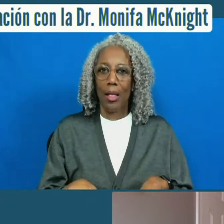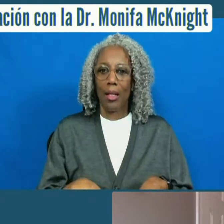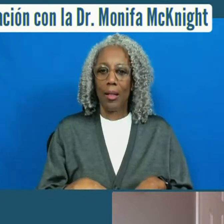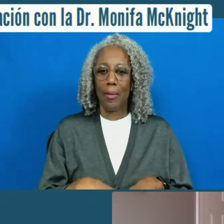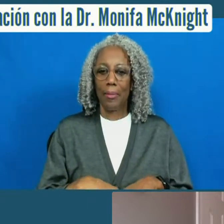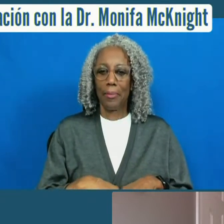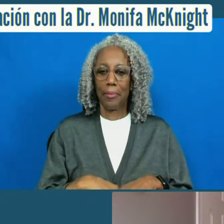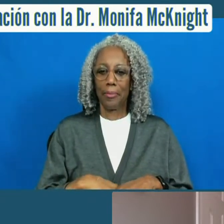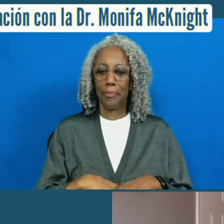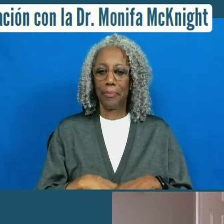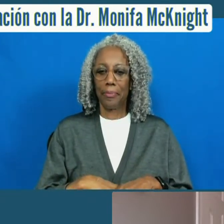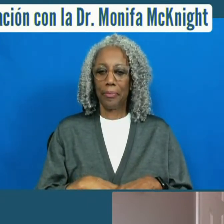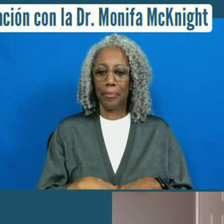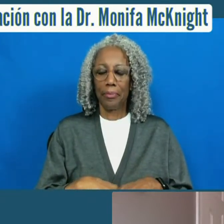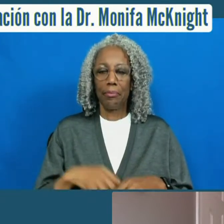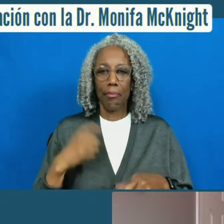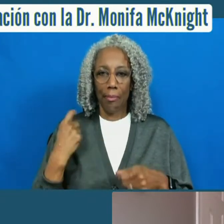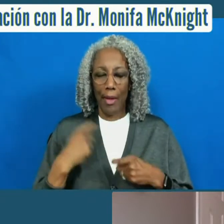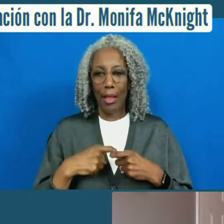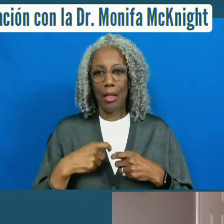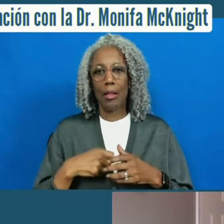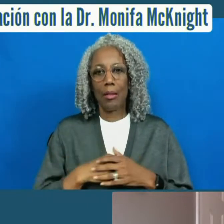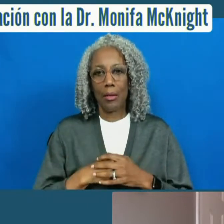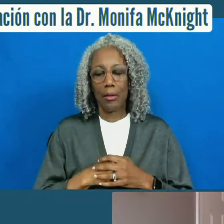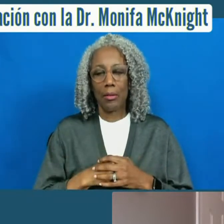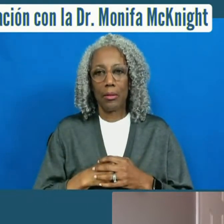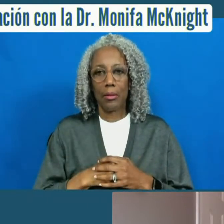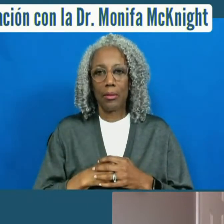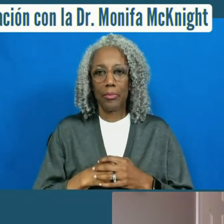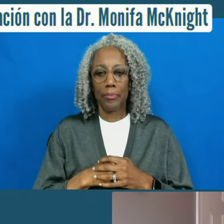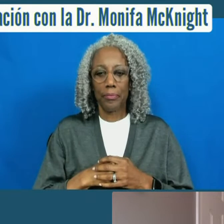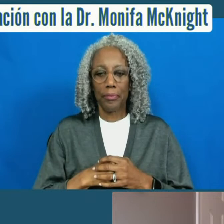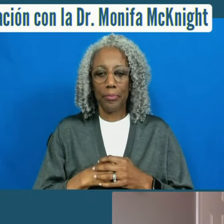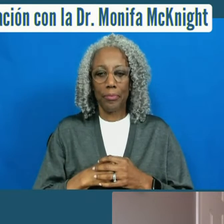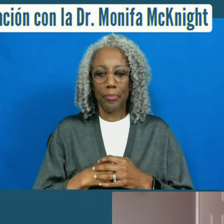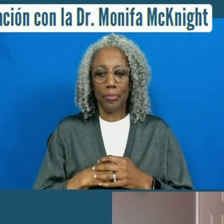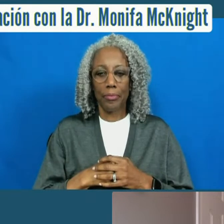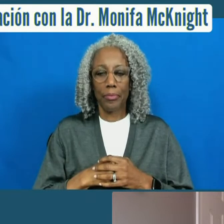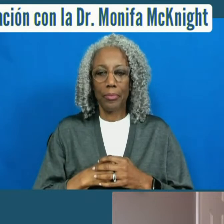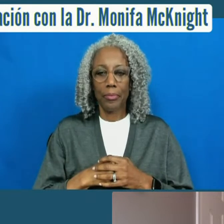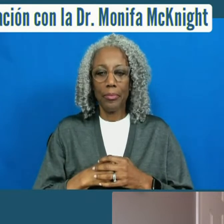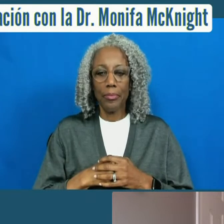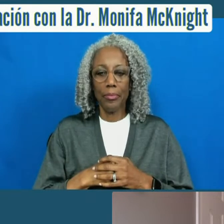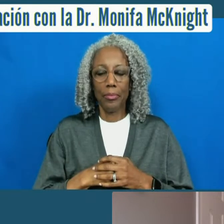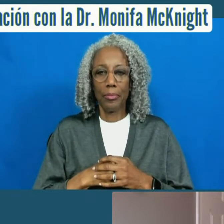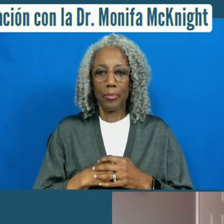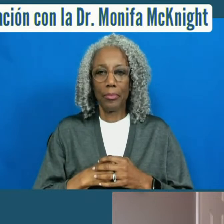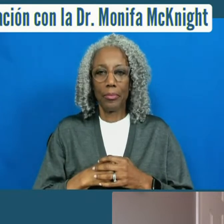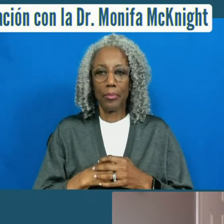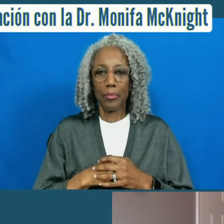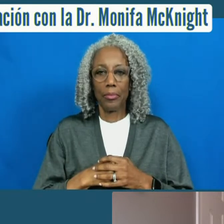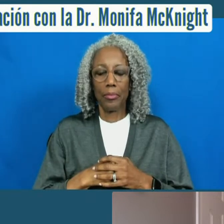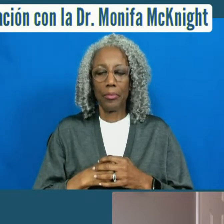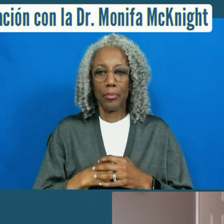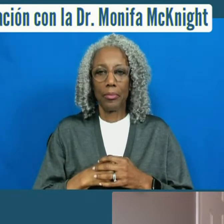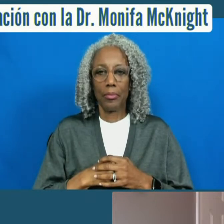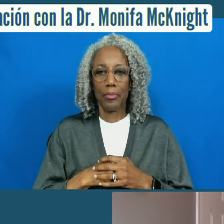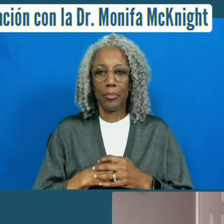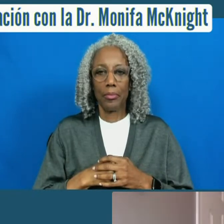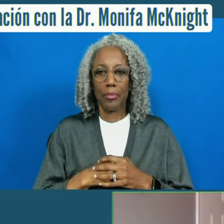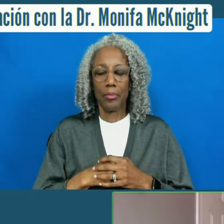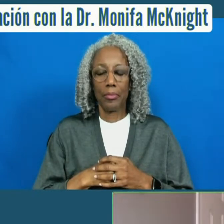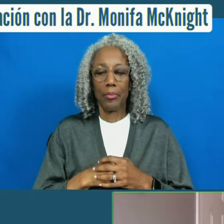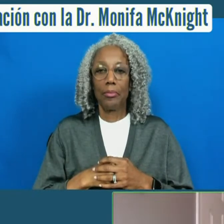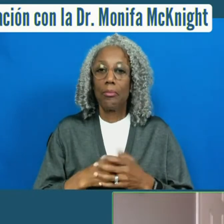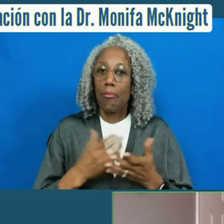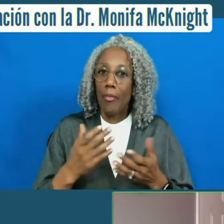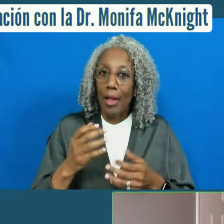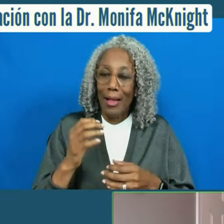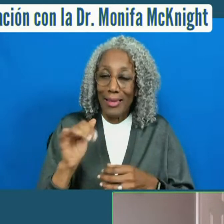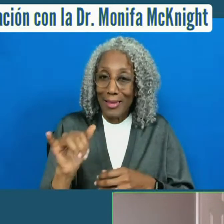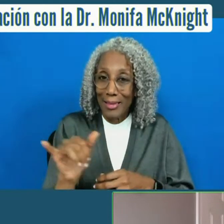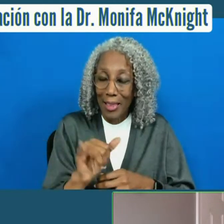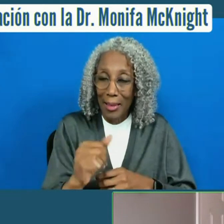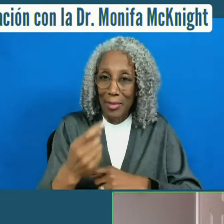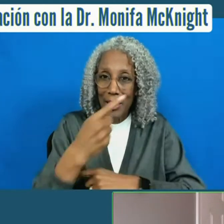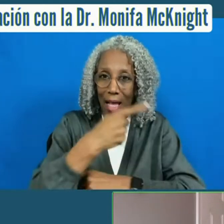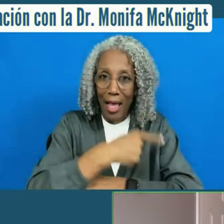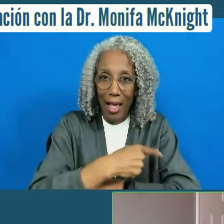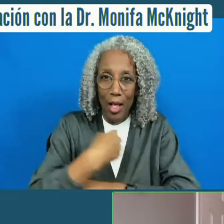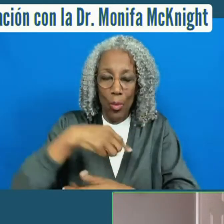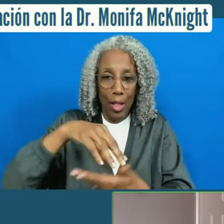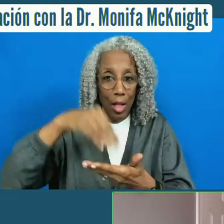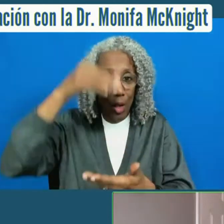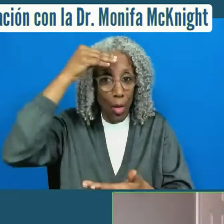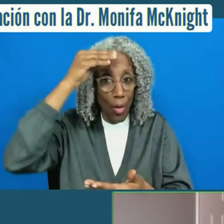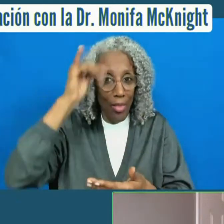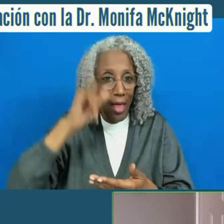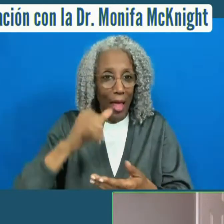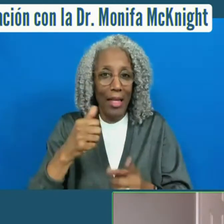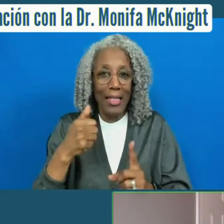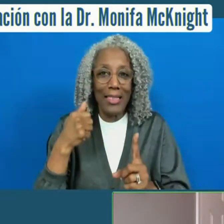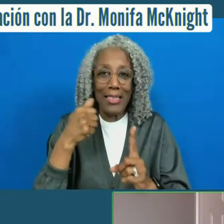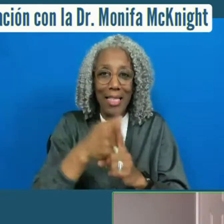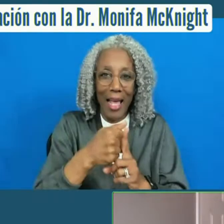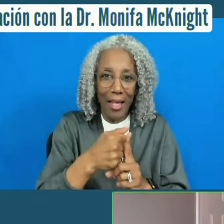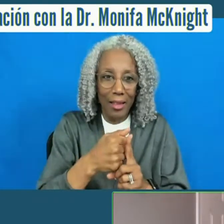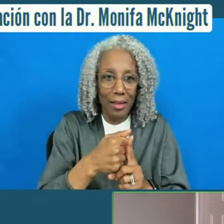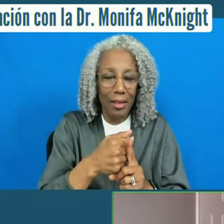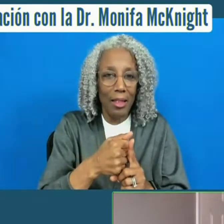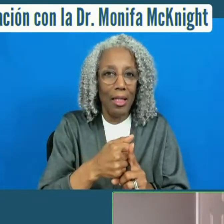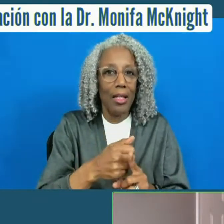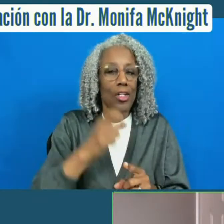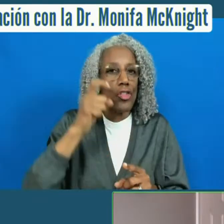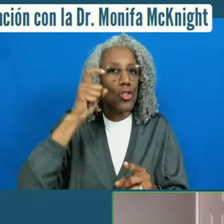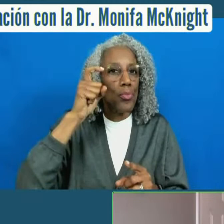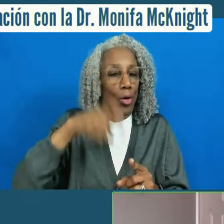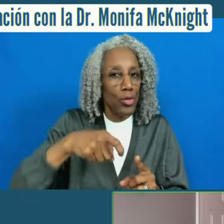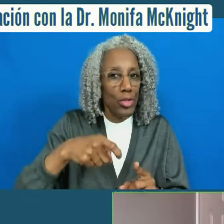Maria pizza. For Phil a lot. Uh